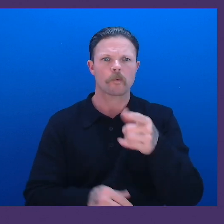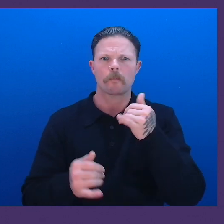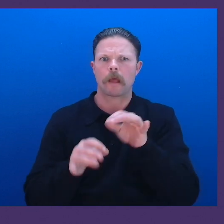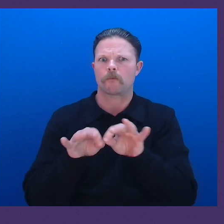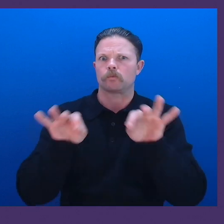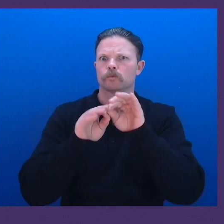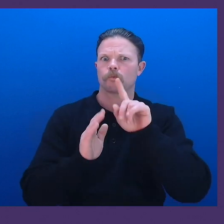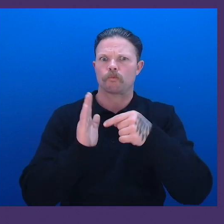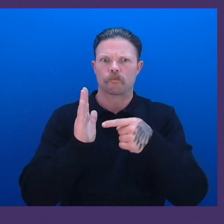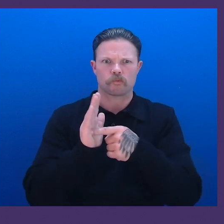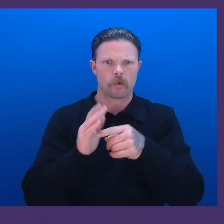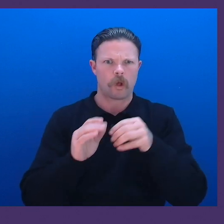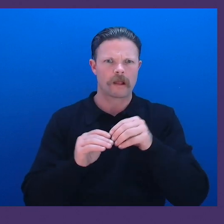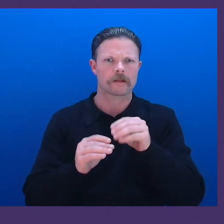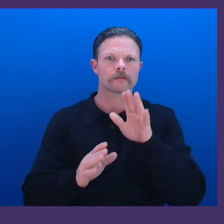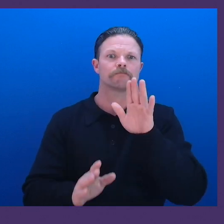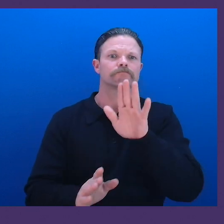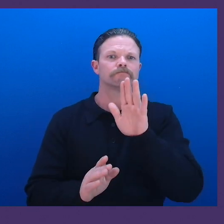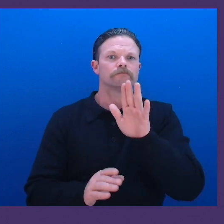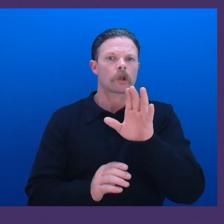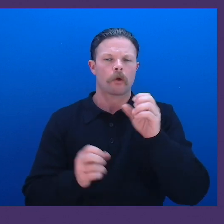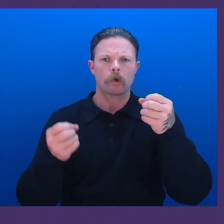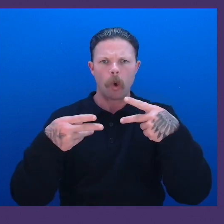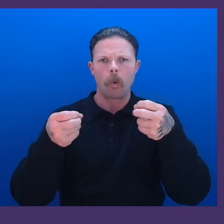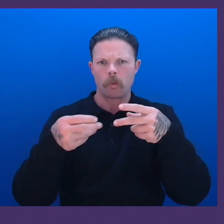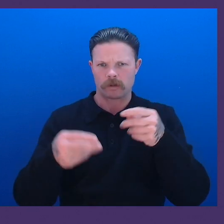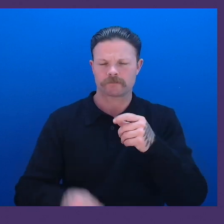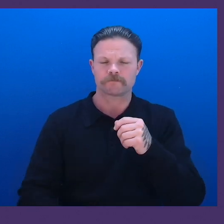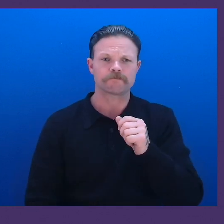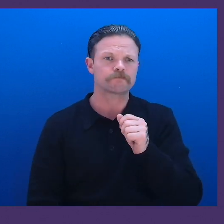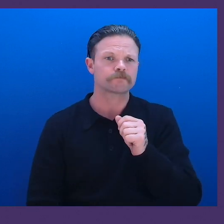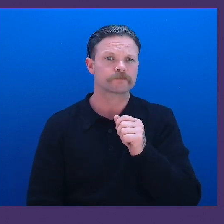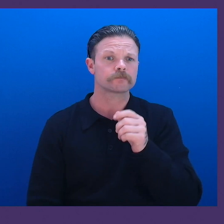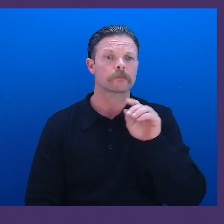and insights tailored to accessibility best practices.